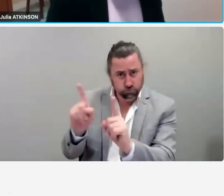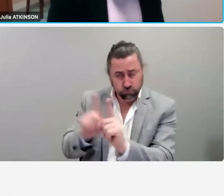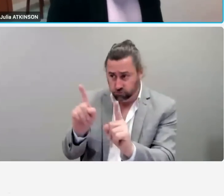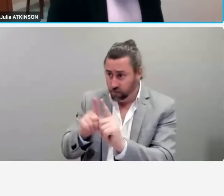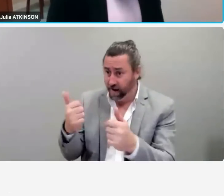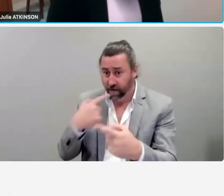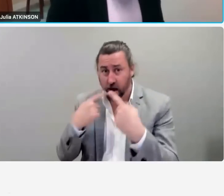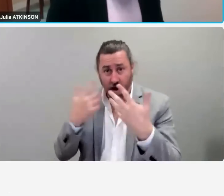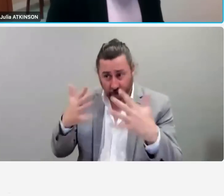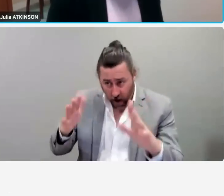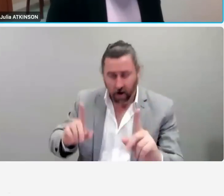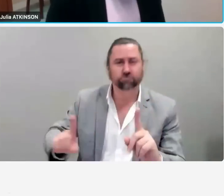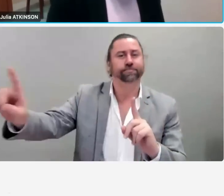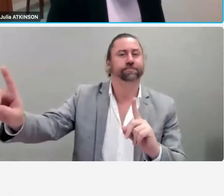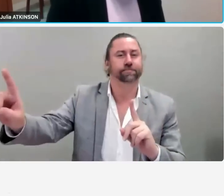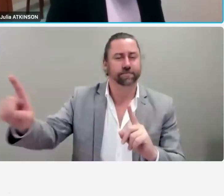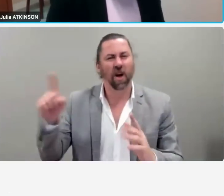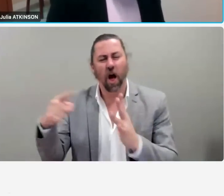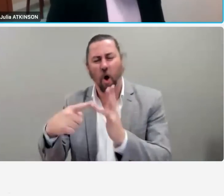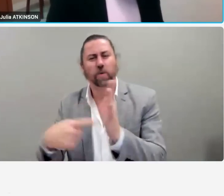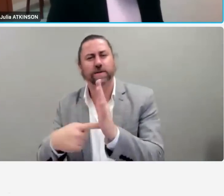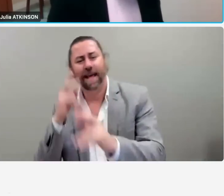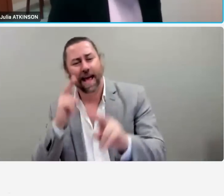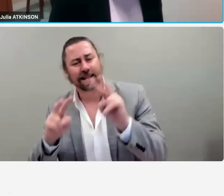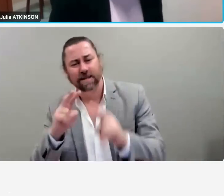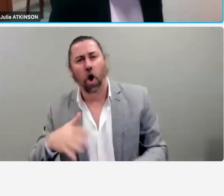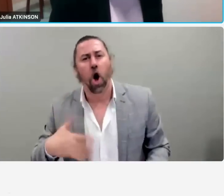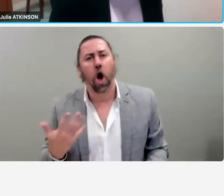that OT assessment doesn't create a delay in access to support.